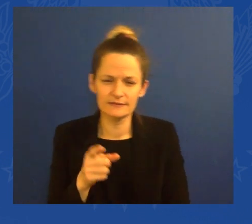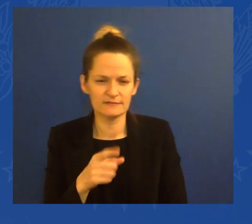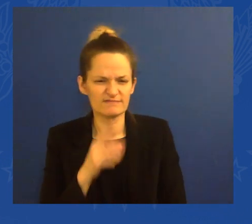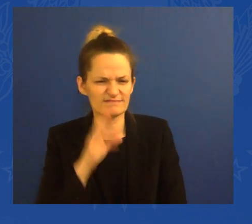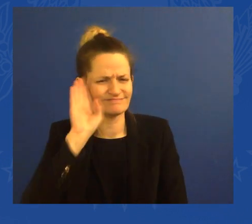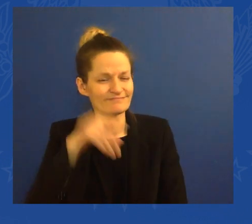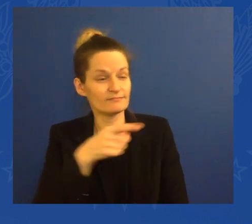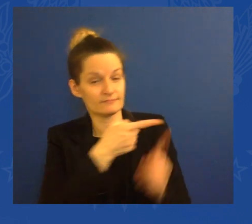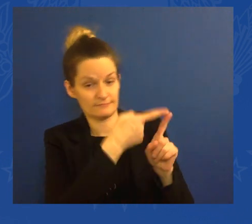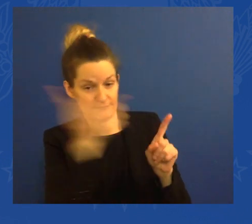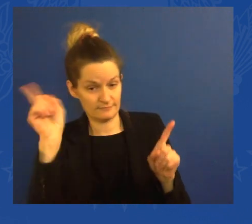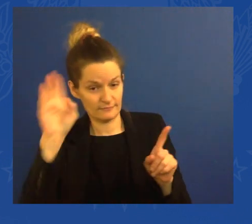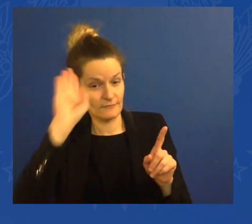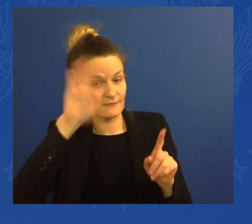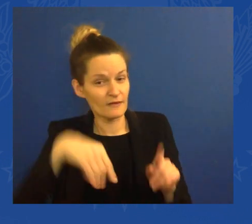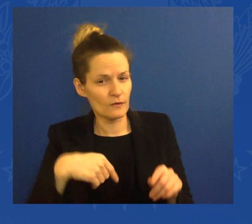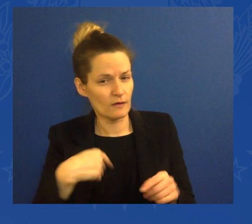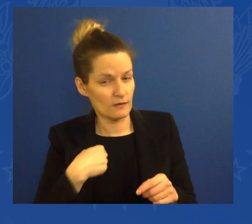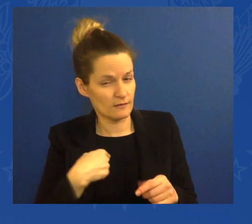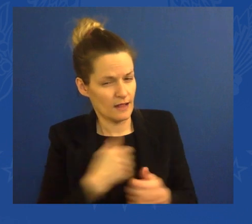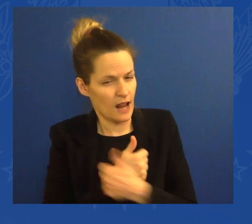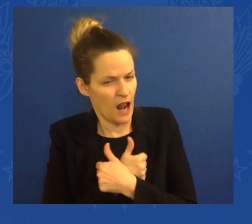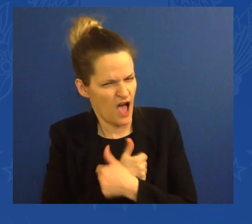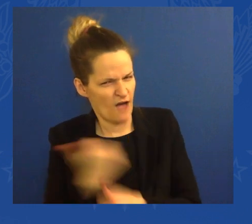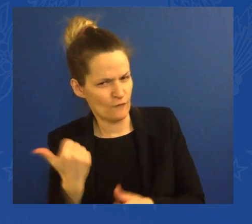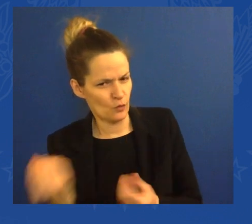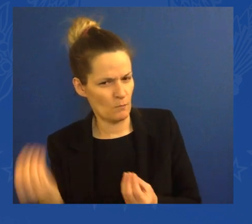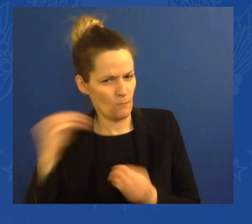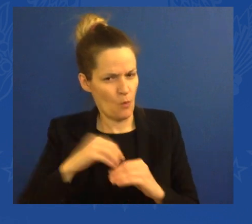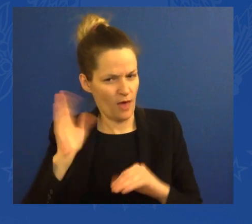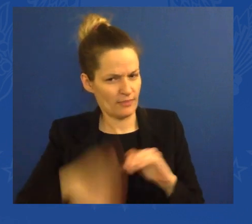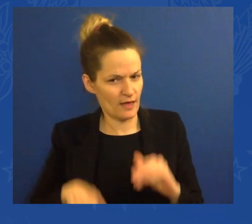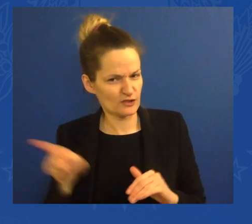"That's what everybody says."